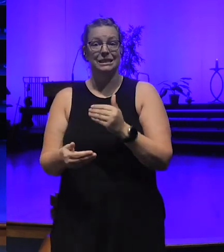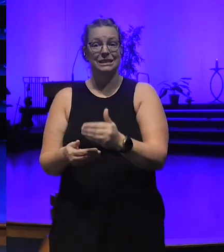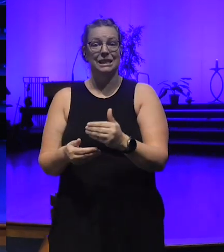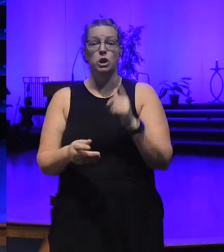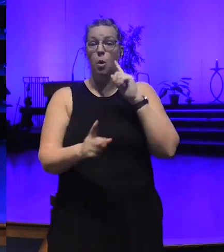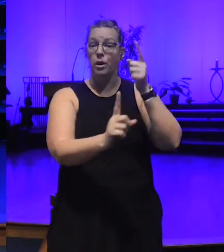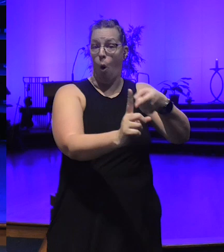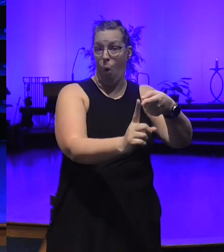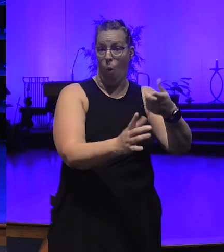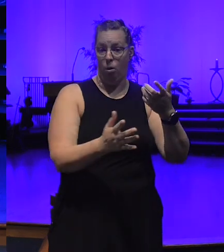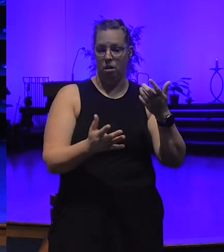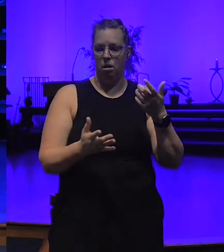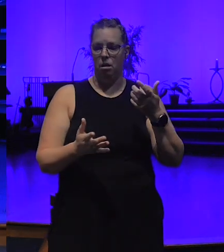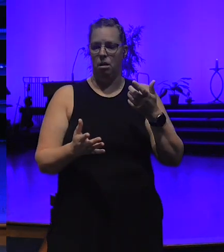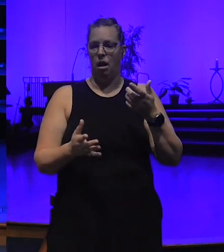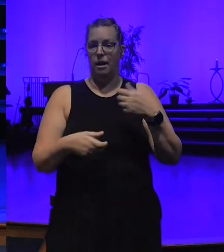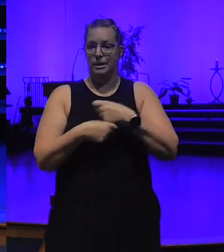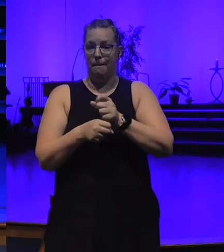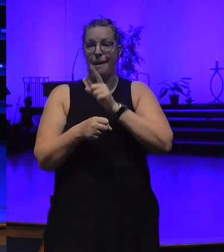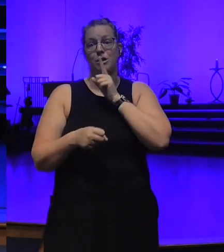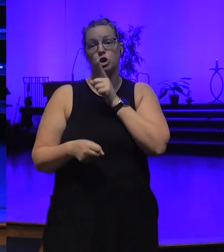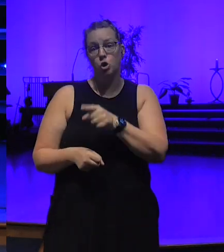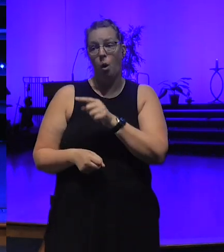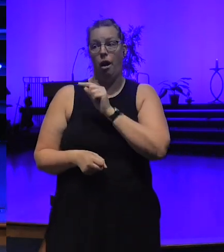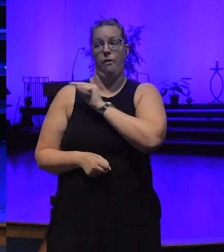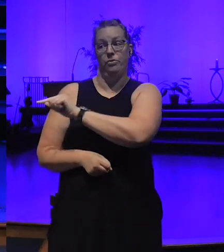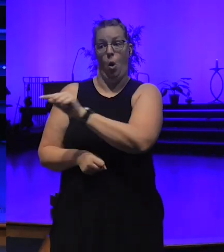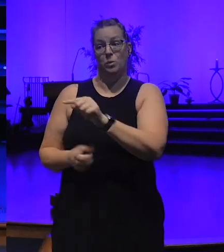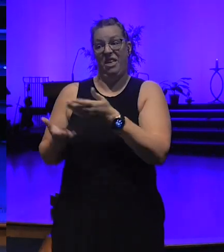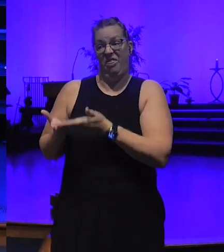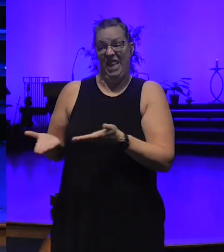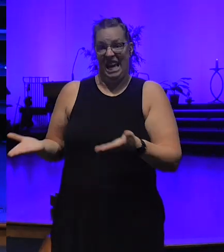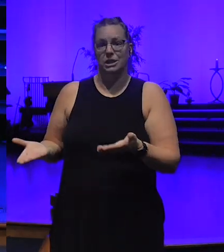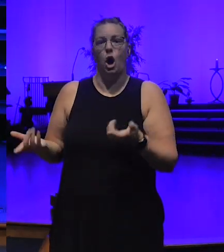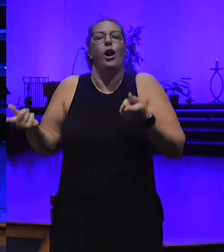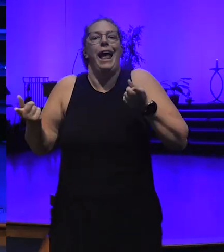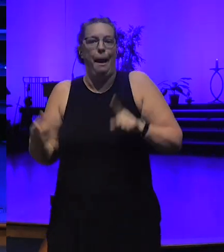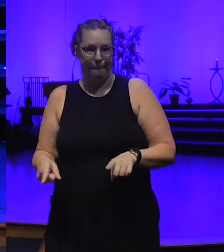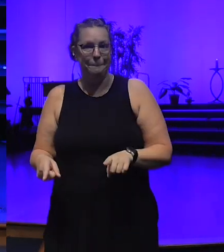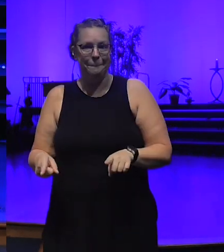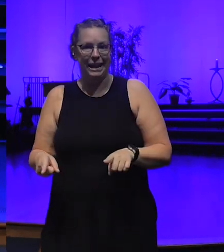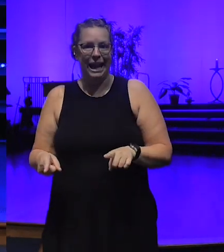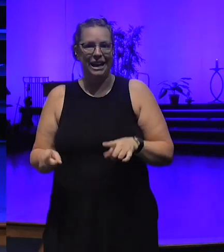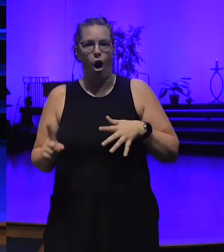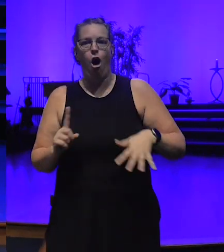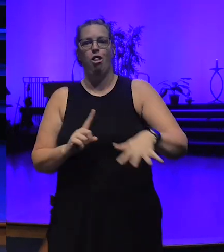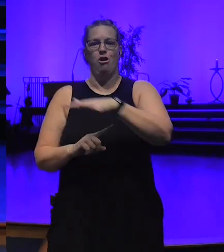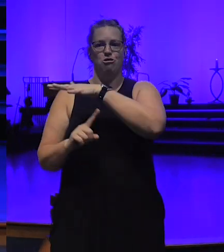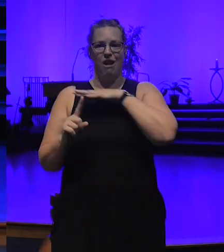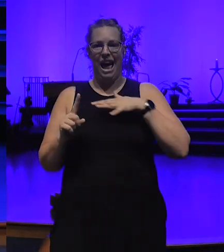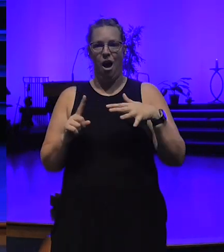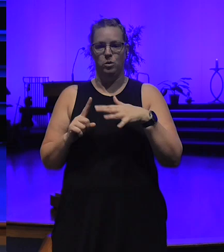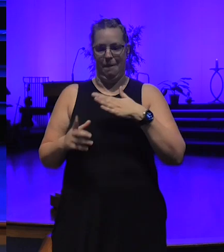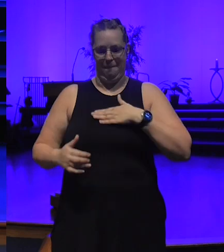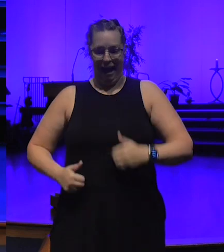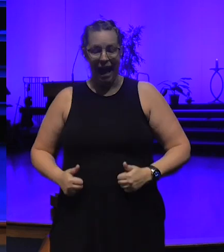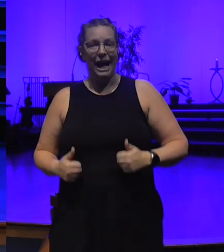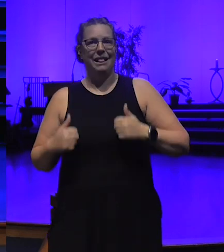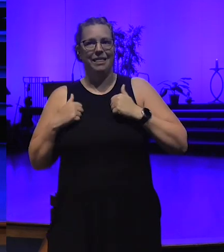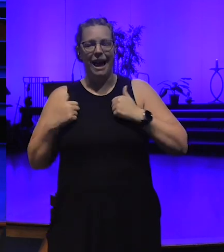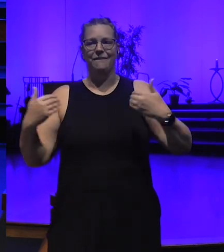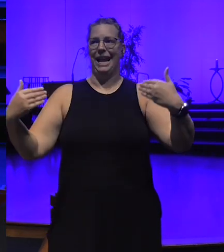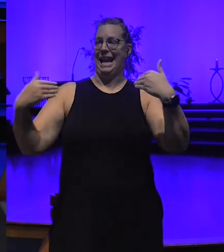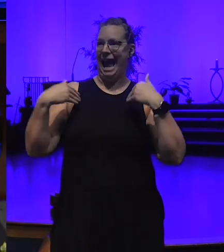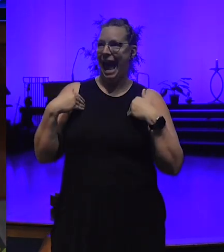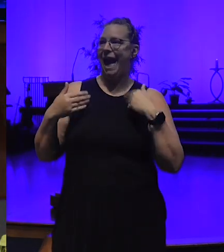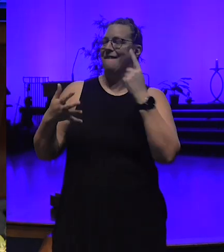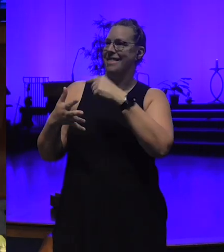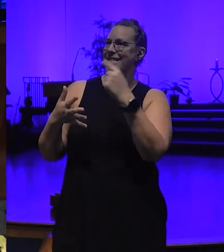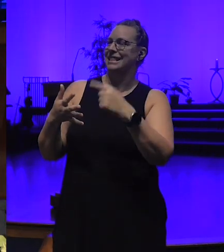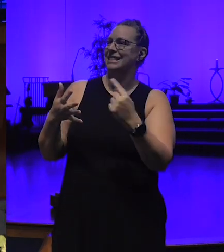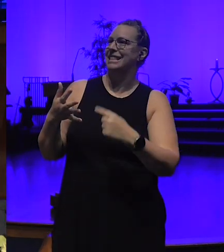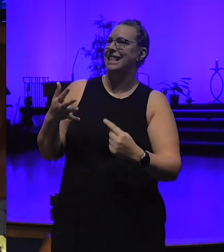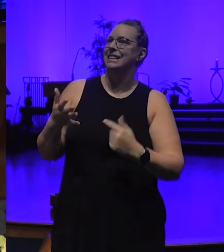is to make sure these Pacers are all around you that you're feeling your life with them traffic